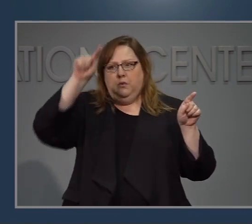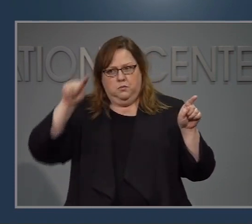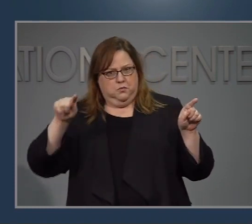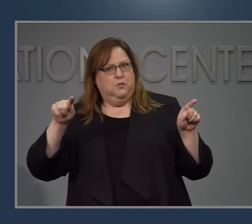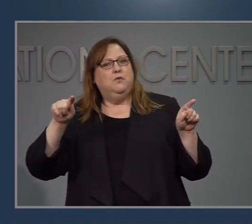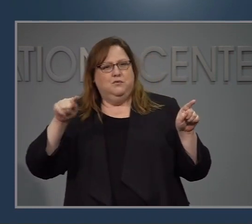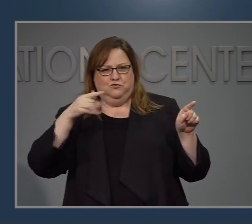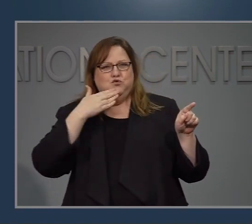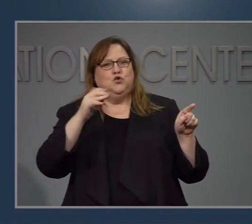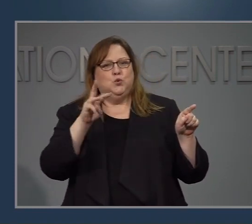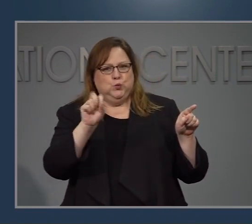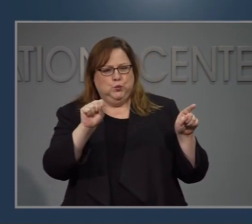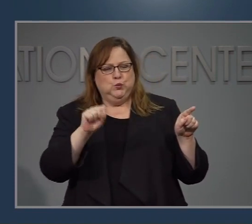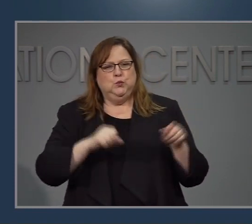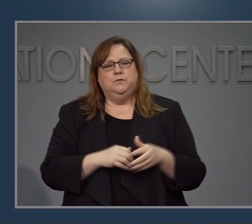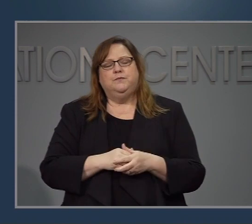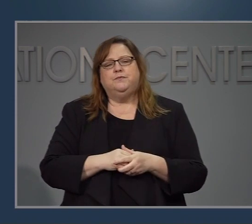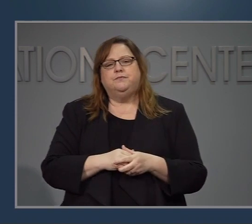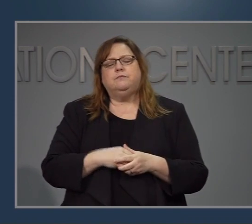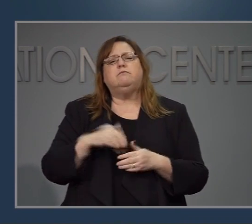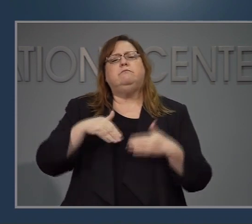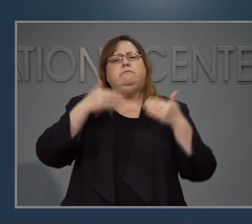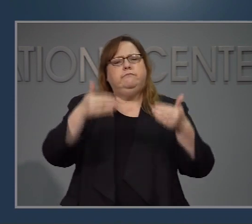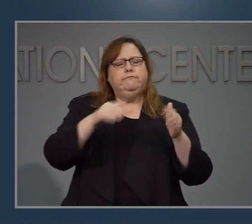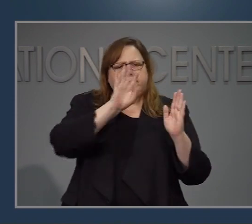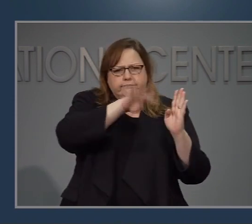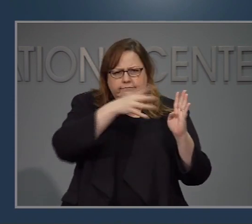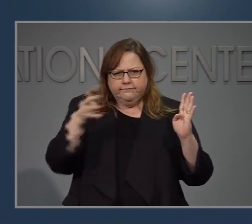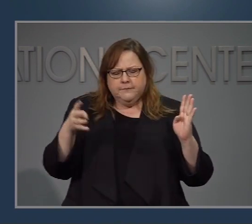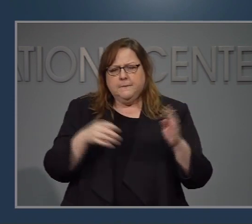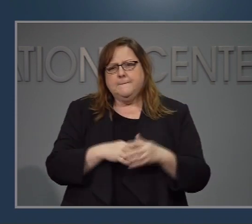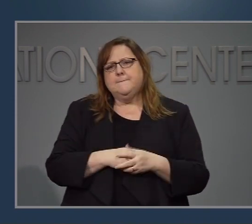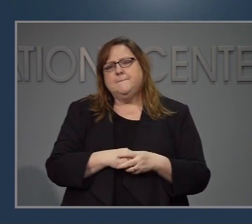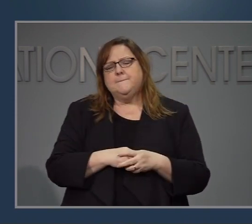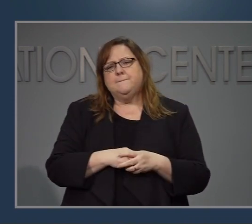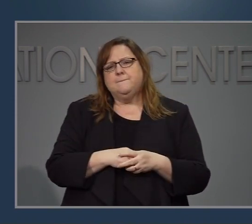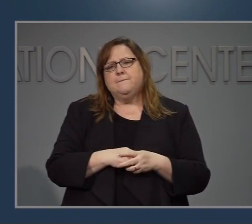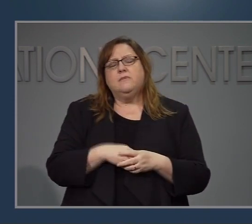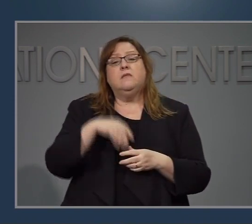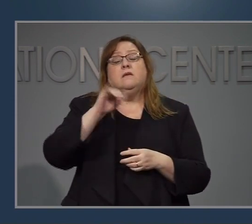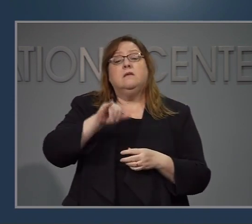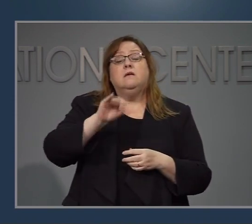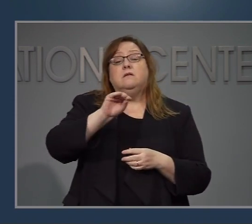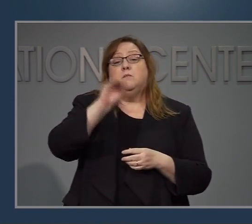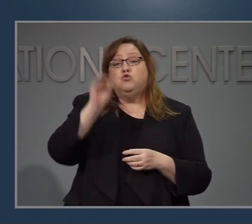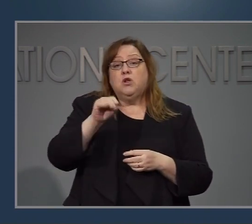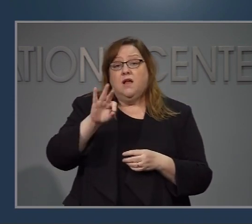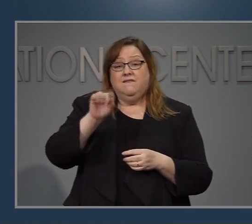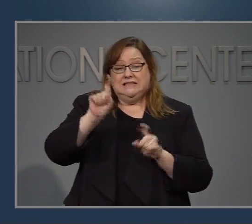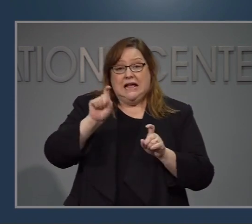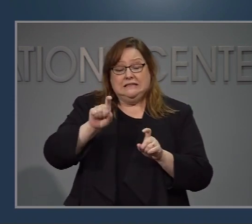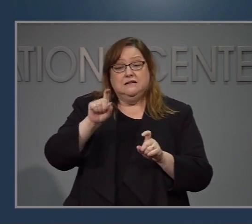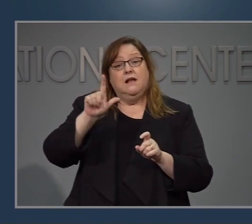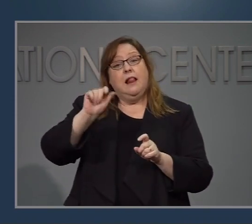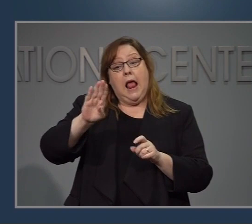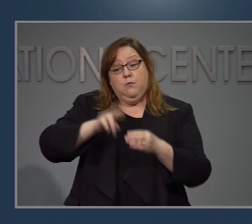SYMPTOMS. THIS METRIC SERVES AS AN EARLY DETECTION MECHANISM. I WANT TO DRAW YOUR ATTENTION TO THE YELLOW LINE AND YOU'LL SEE TOWARDS THE RIGHT IT IS DECREASING AND THIS IS GOOD